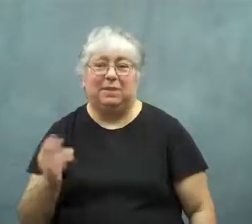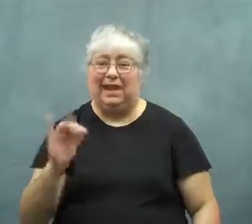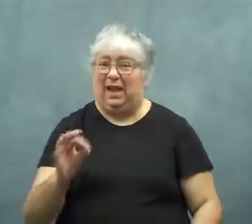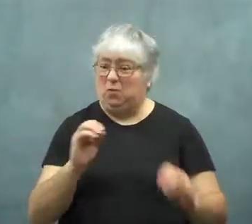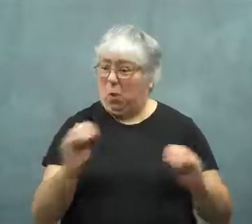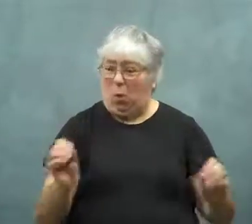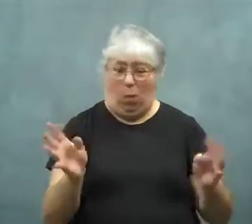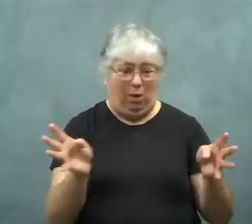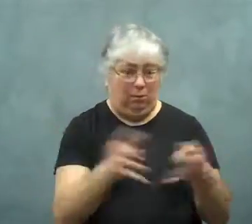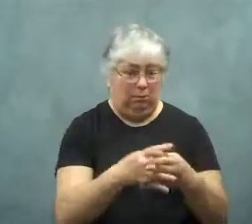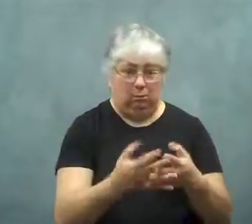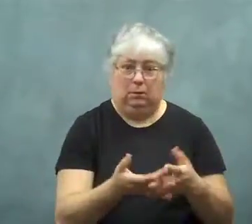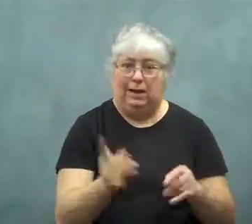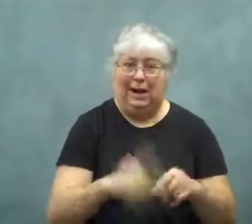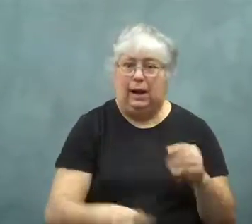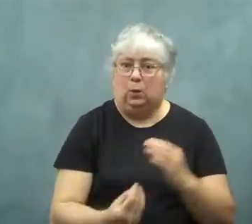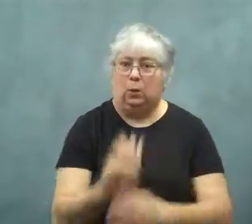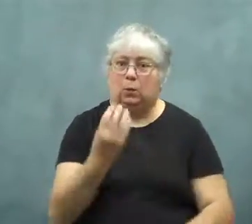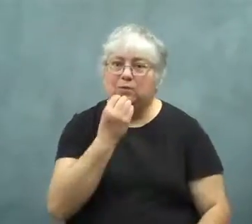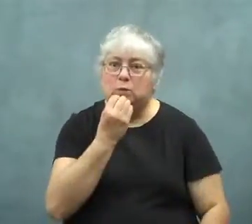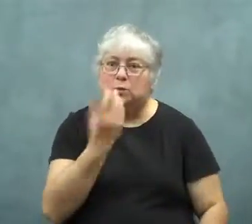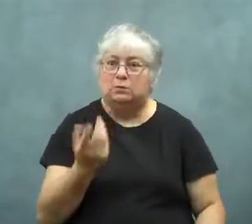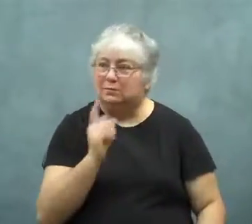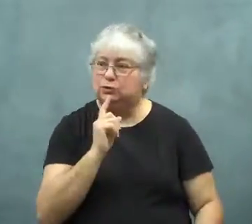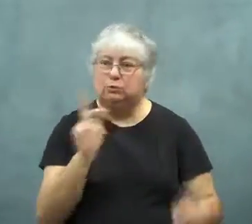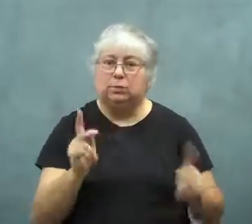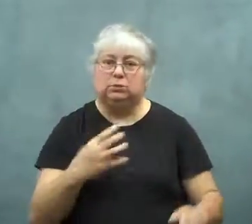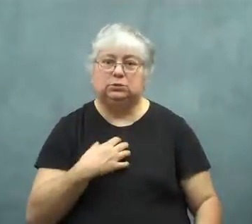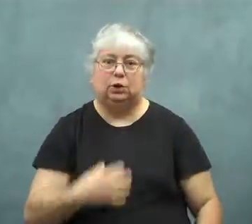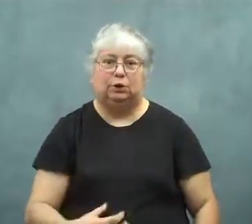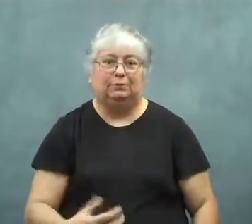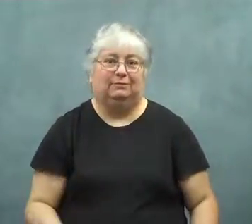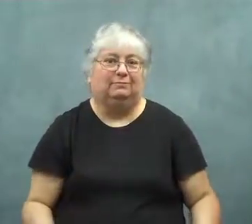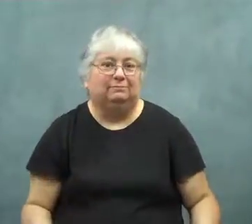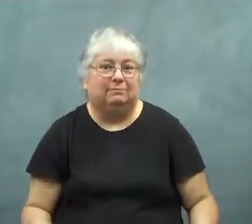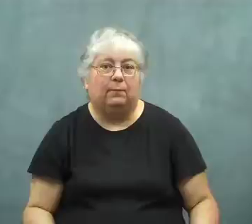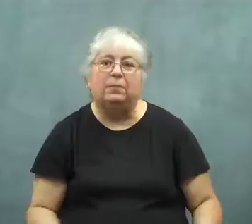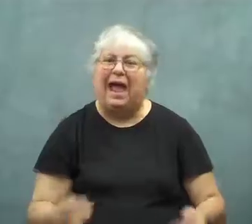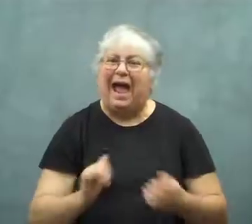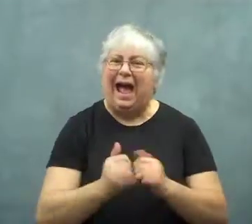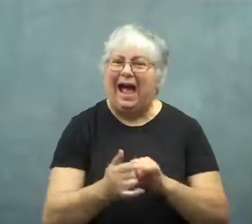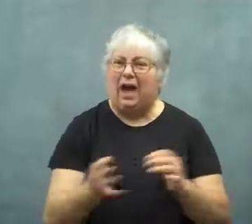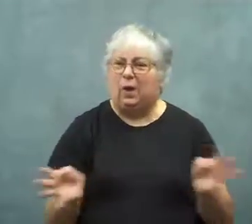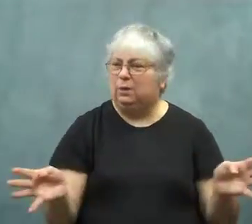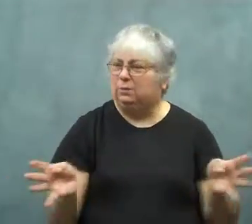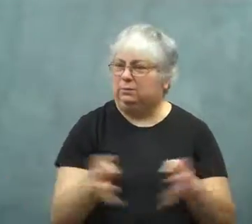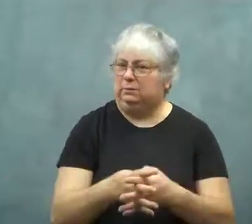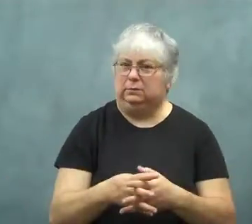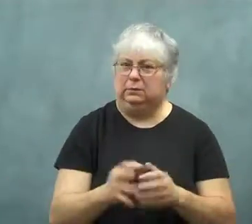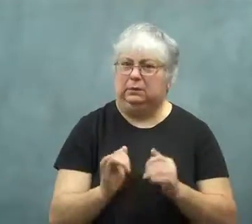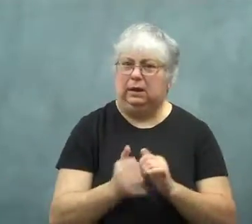If the plants are not pollinated, they won't grow food, and people will starve.